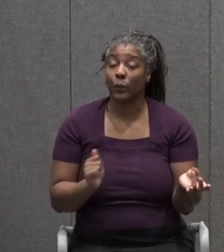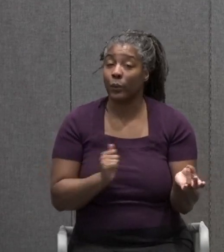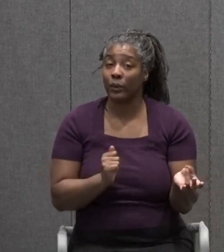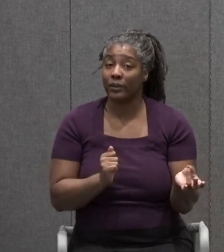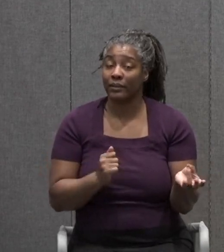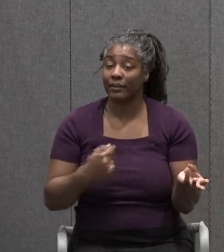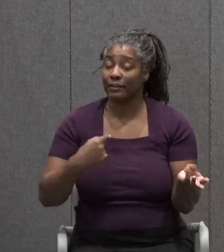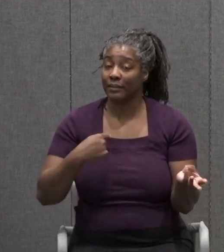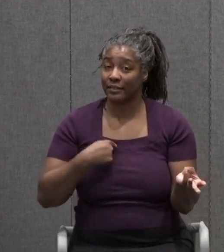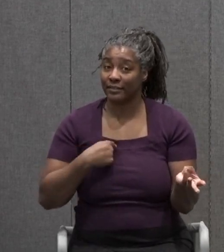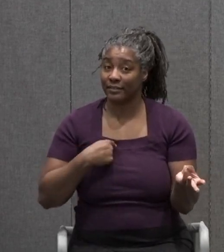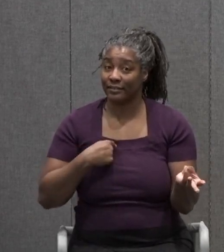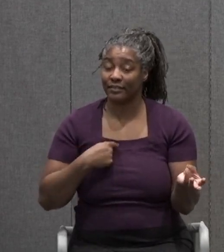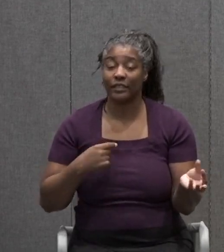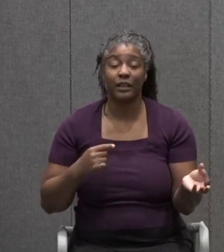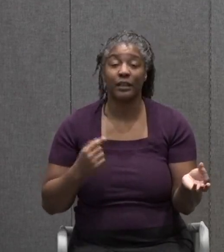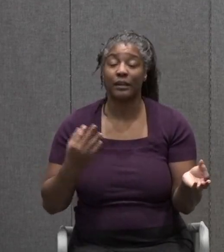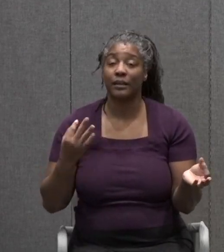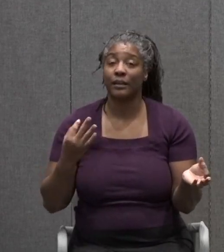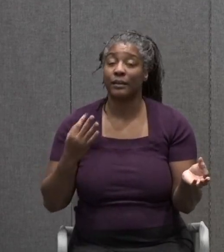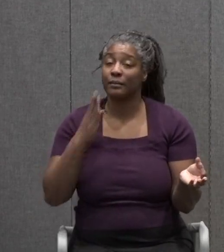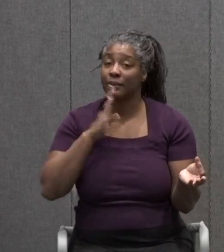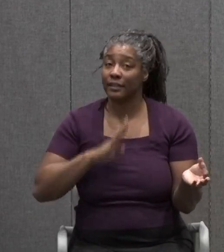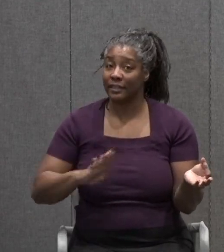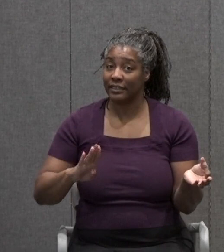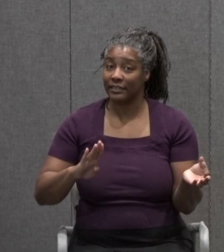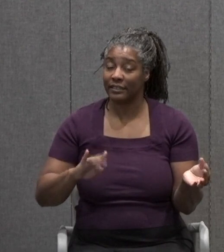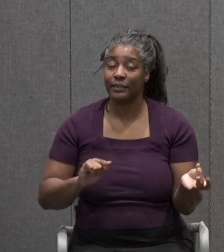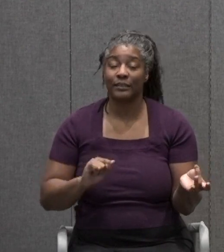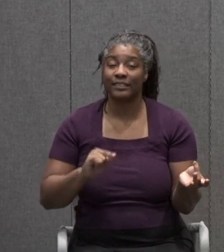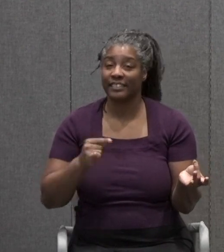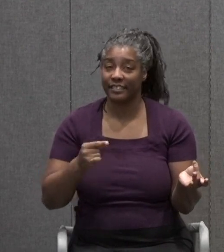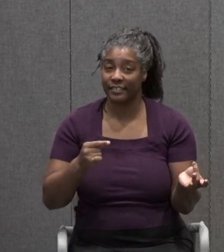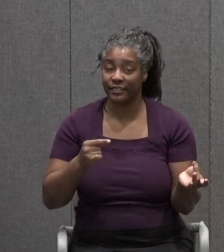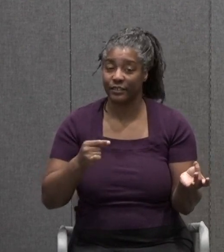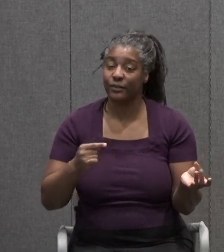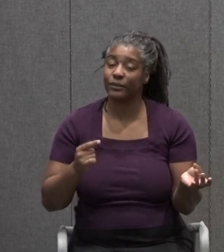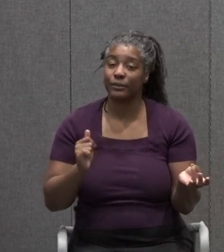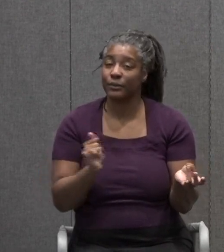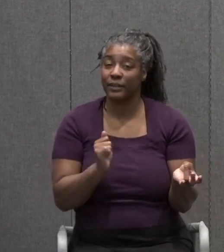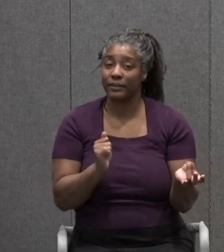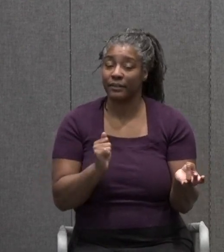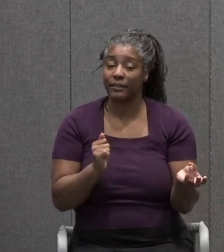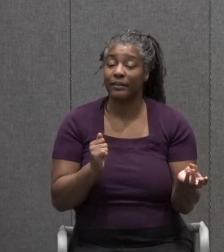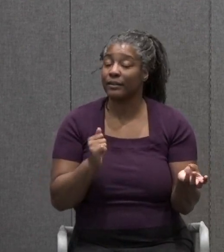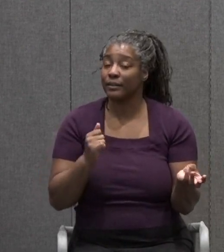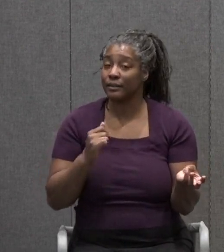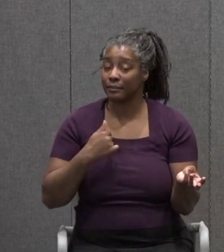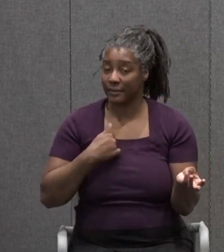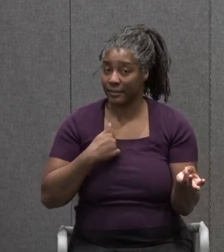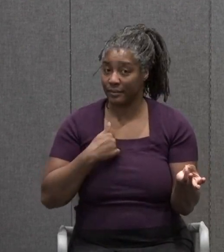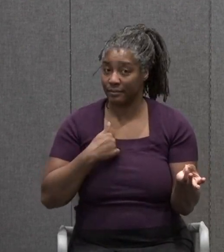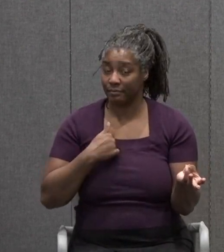Peace begins with me.